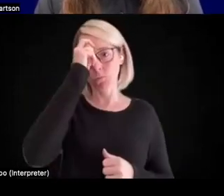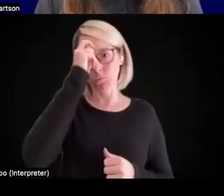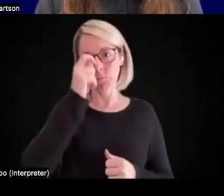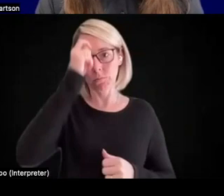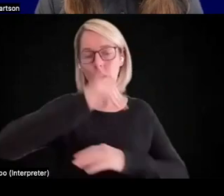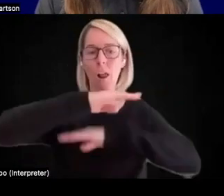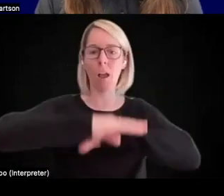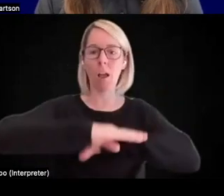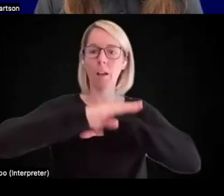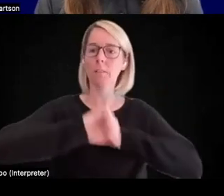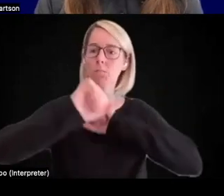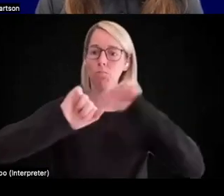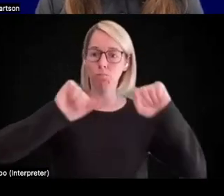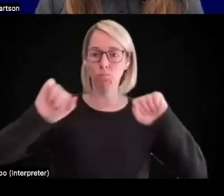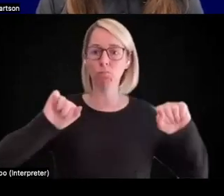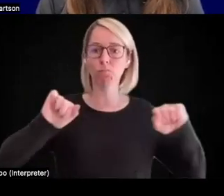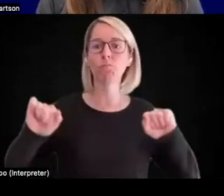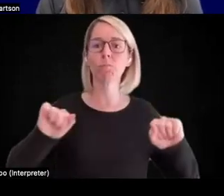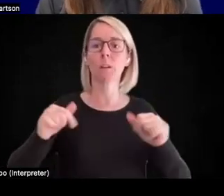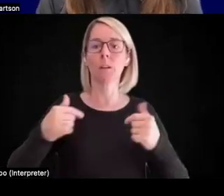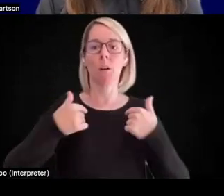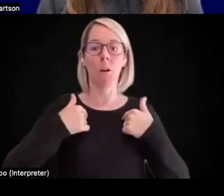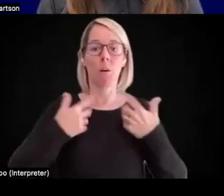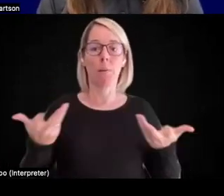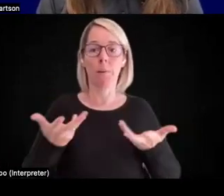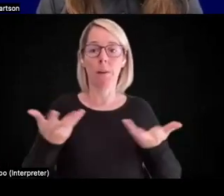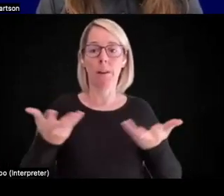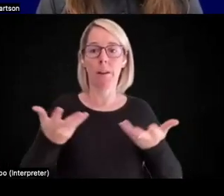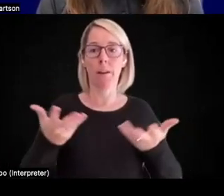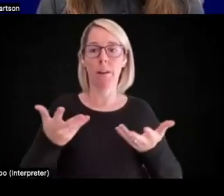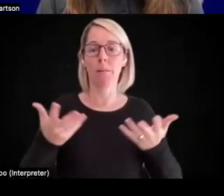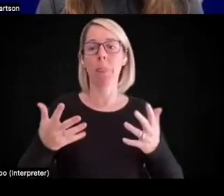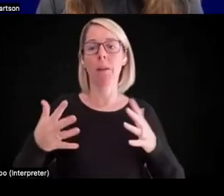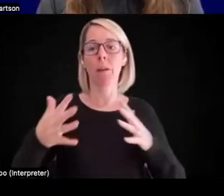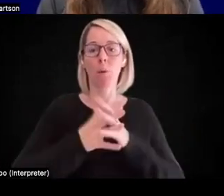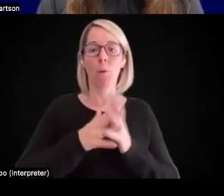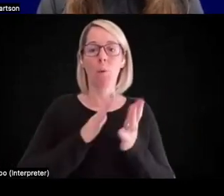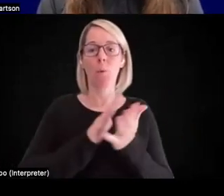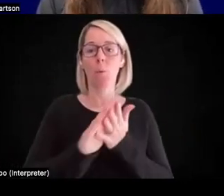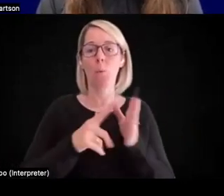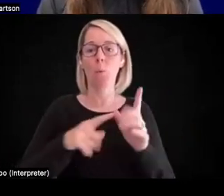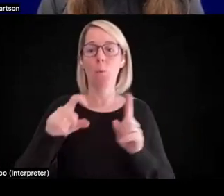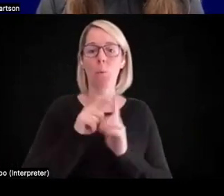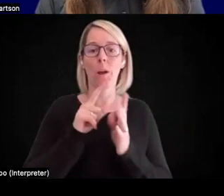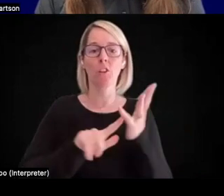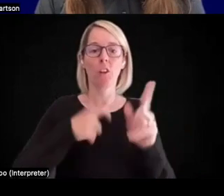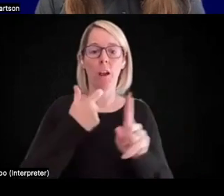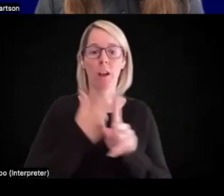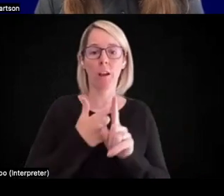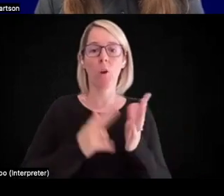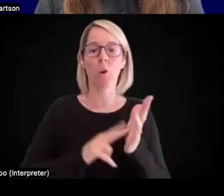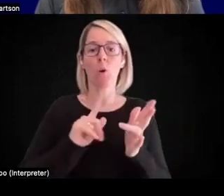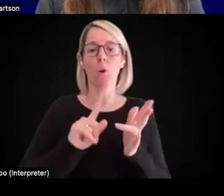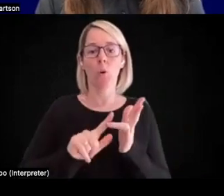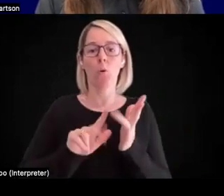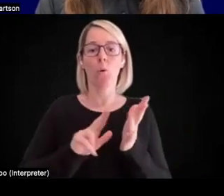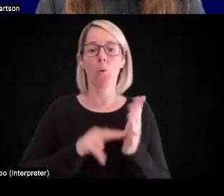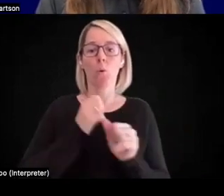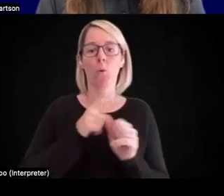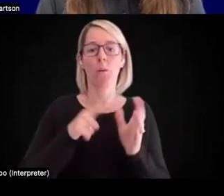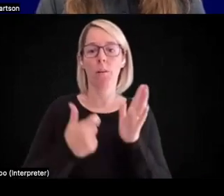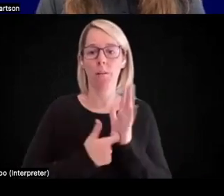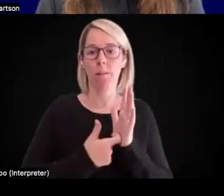we're meeting, so I am on the land of Whadjuk Noongar nation, and I would like to acknowledge